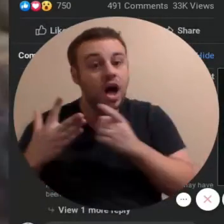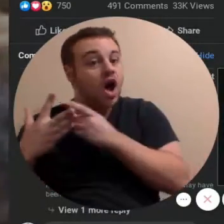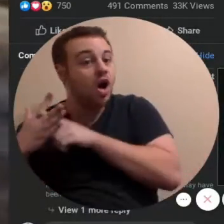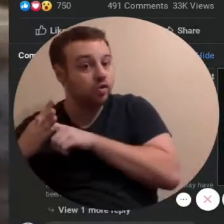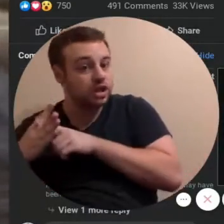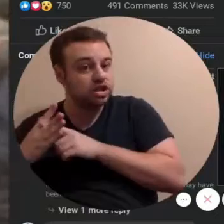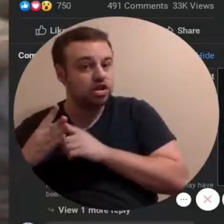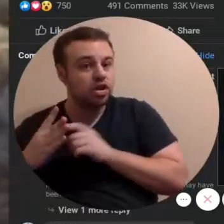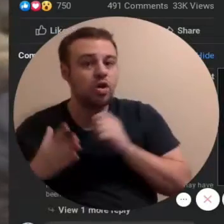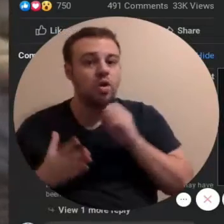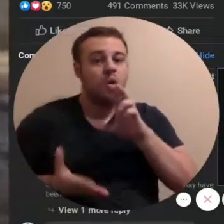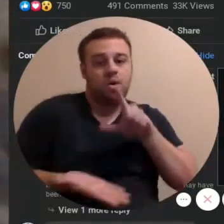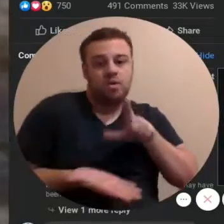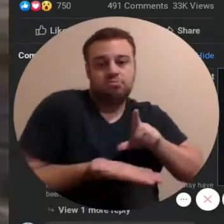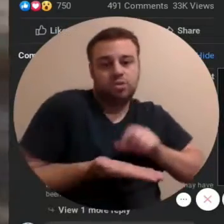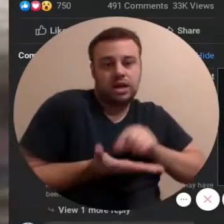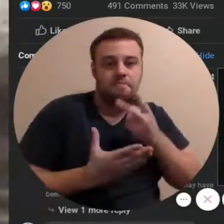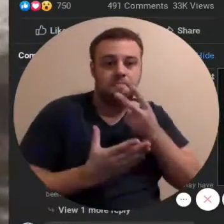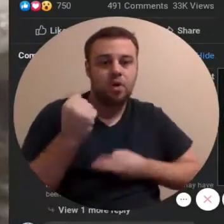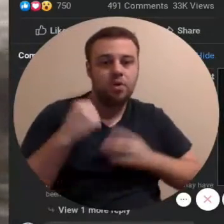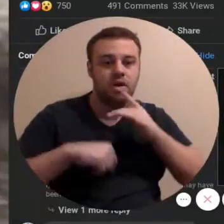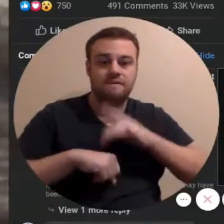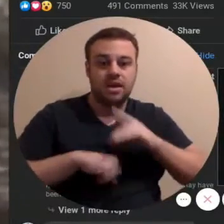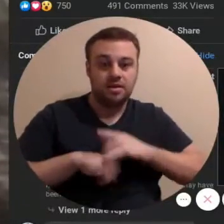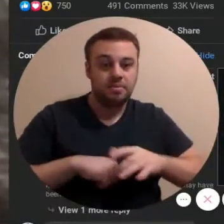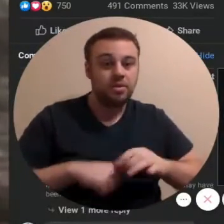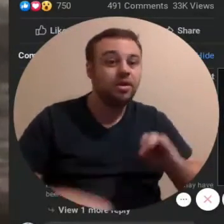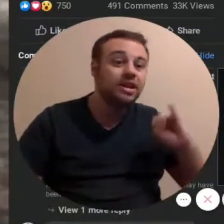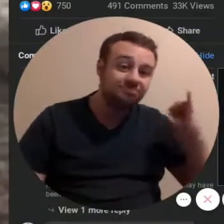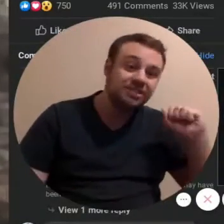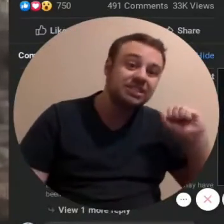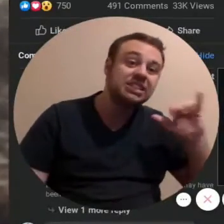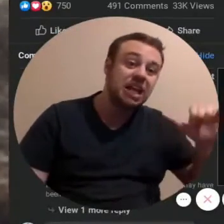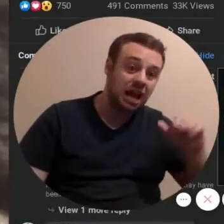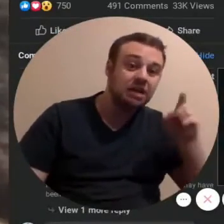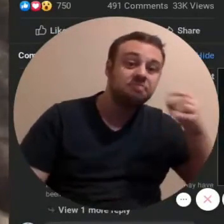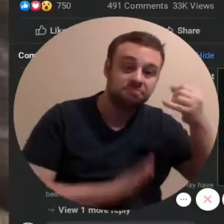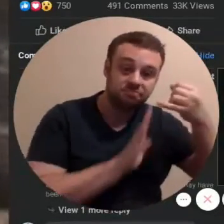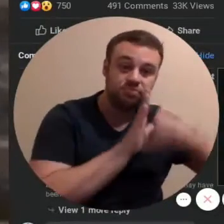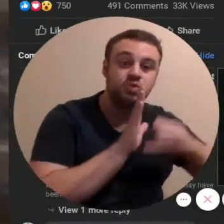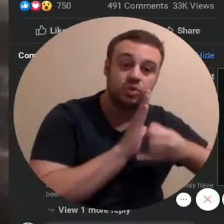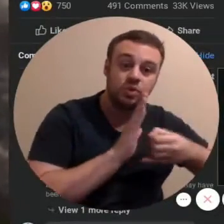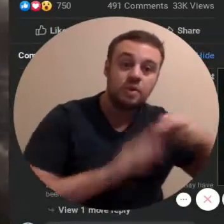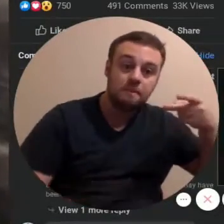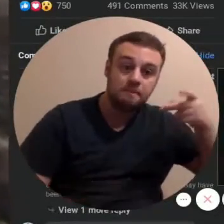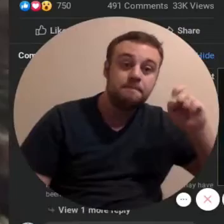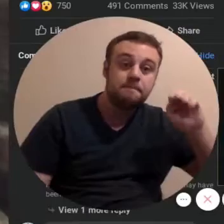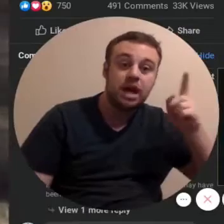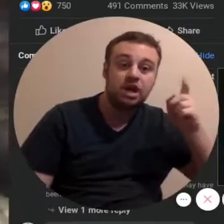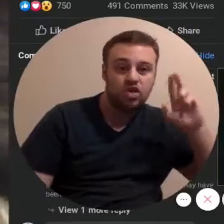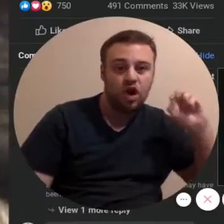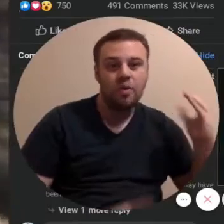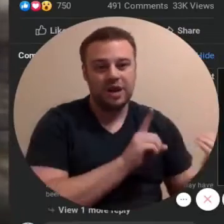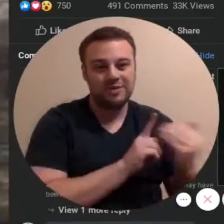so glad you reminded me of that. 'Cause he did a great one of Pedro. So if you're a sloth fan, and by the way- I'd say a lot of you are sloth fans. We need you to head